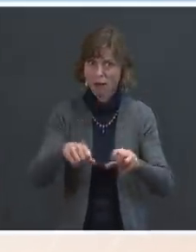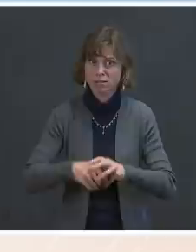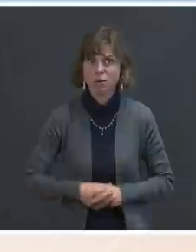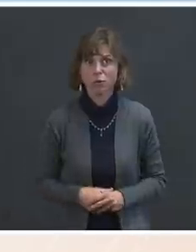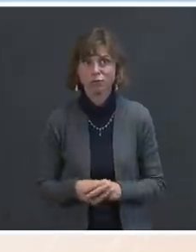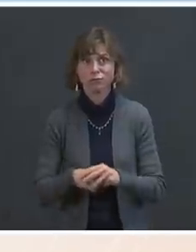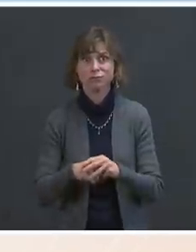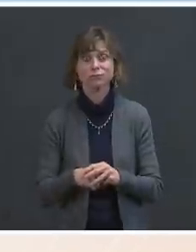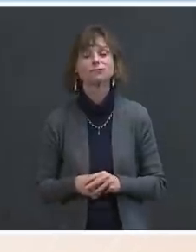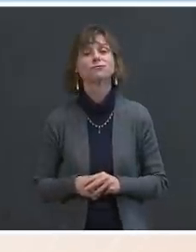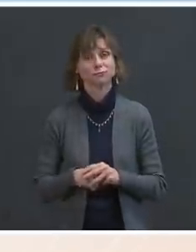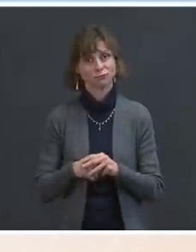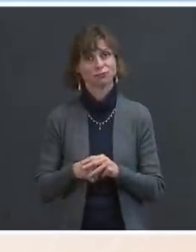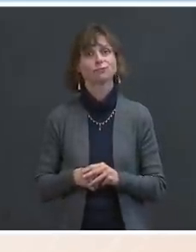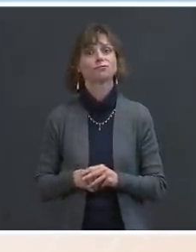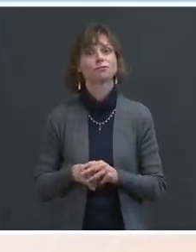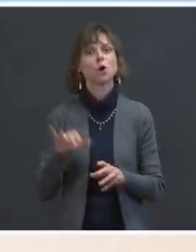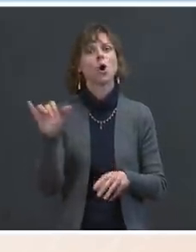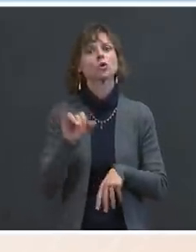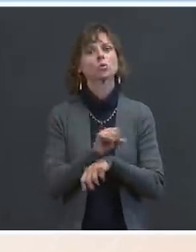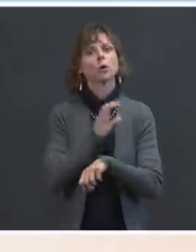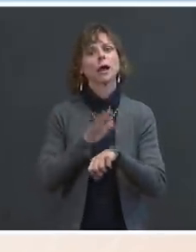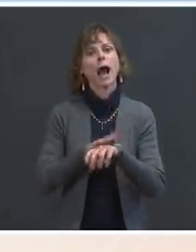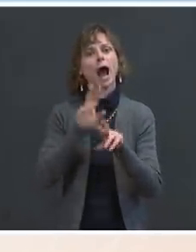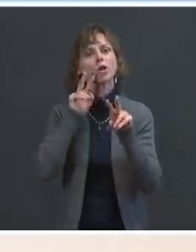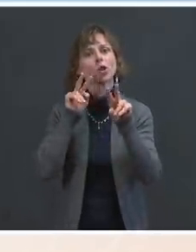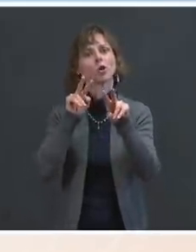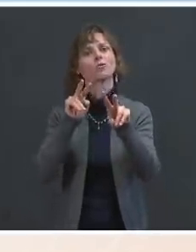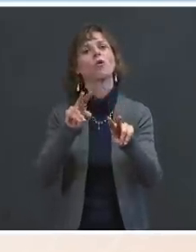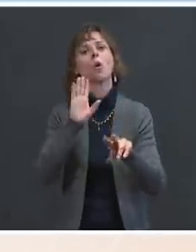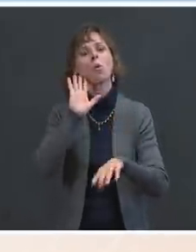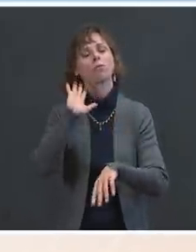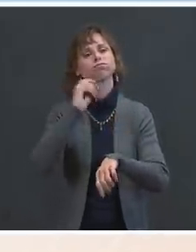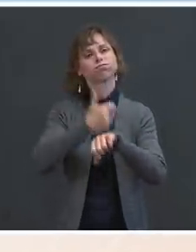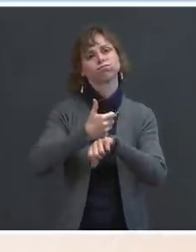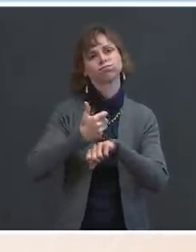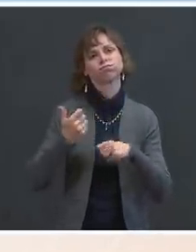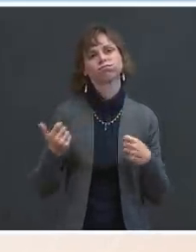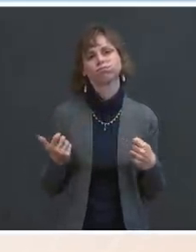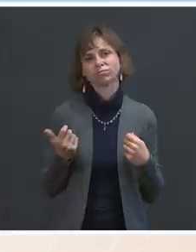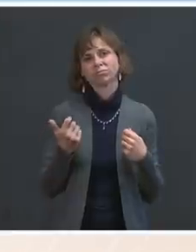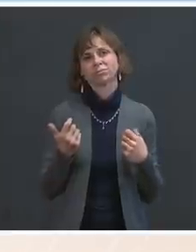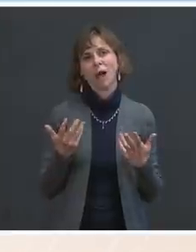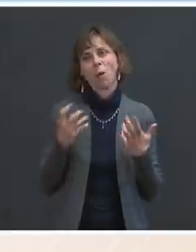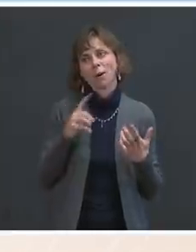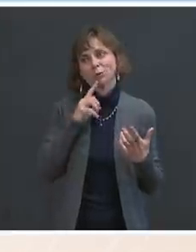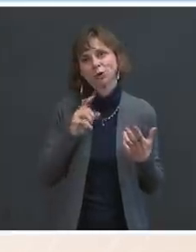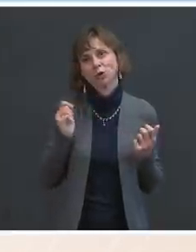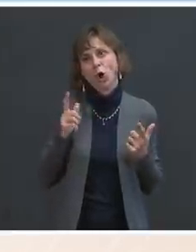We are also working on looking ahead to implementation. I wanted to make sure you all saw Secretary Yellen's speech